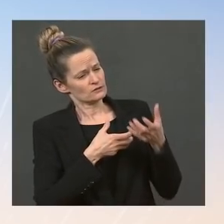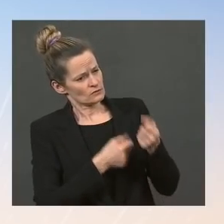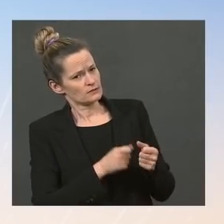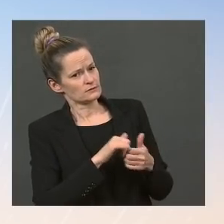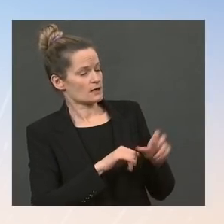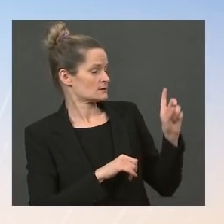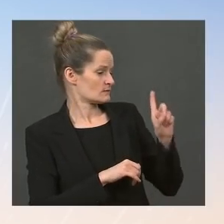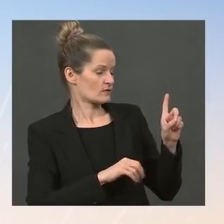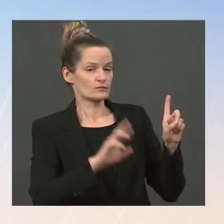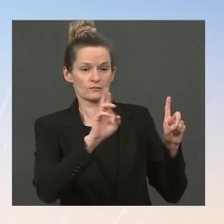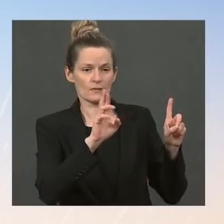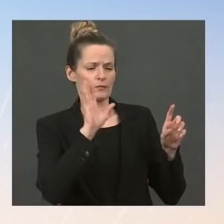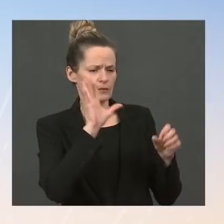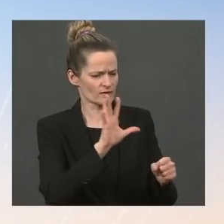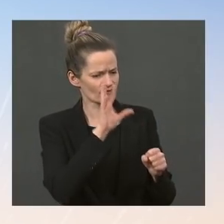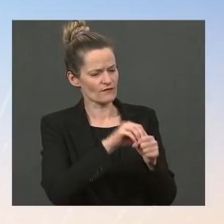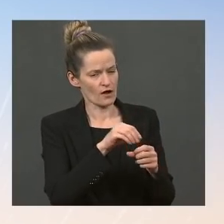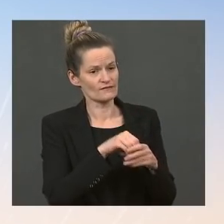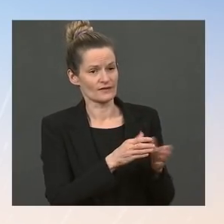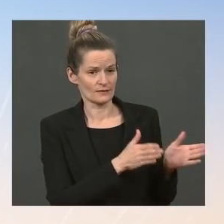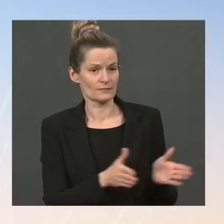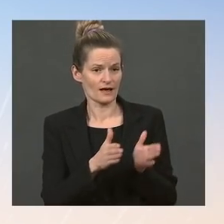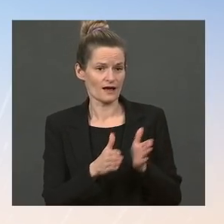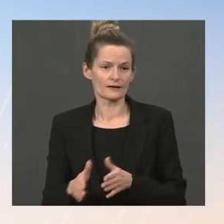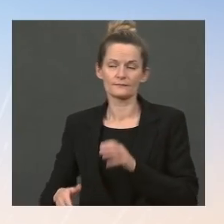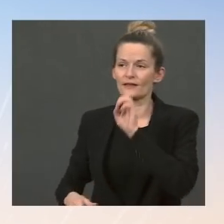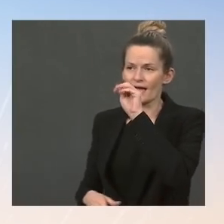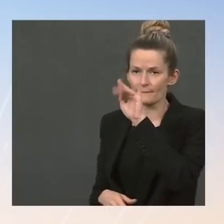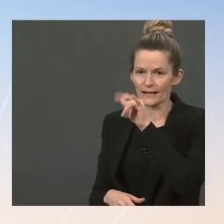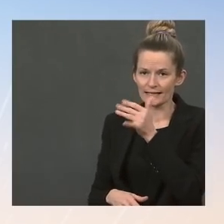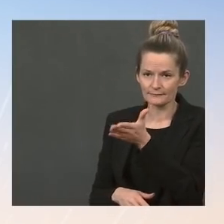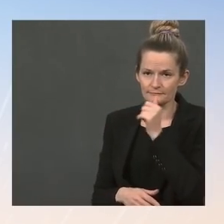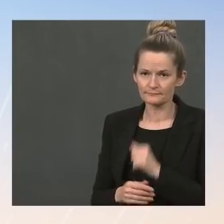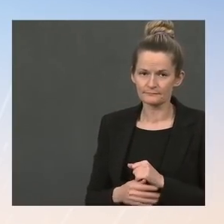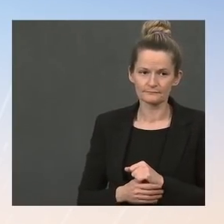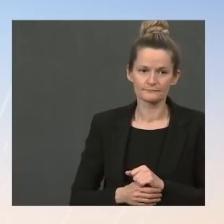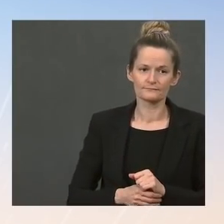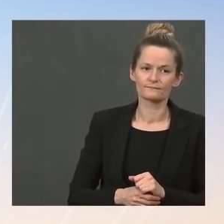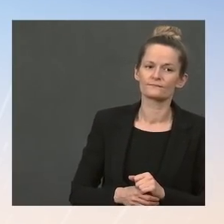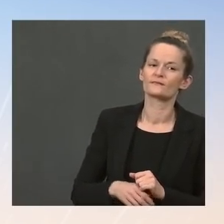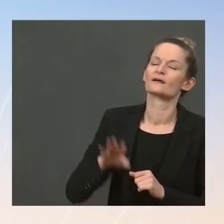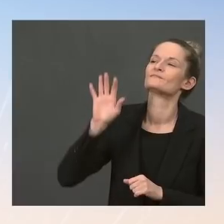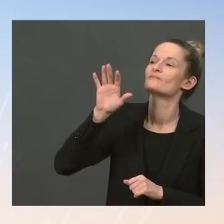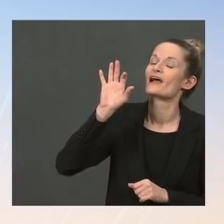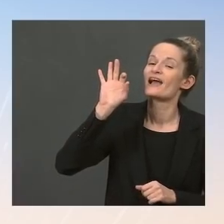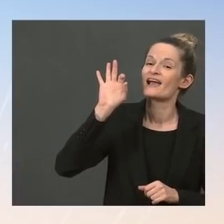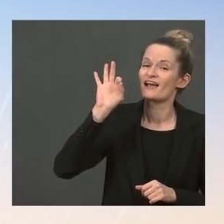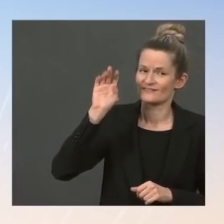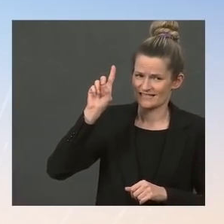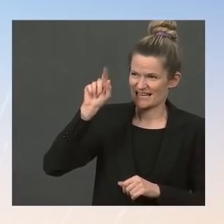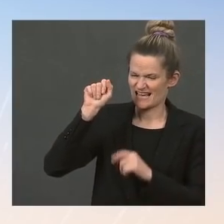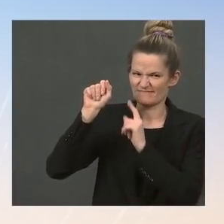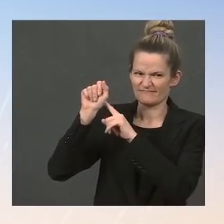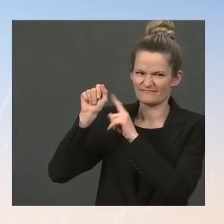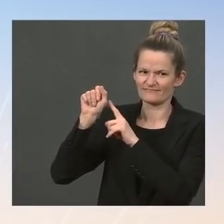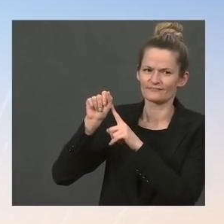Emerald, I promised you we'd go to you next. The Press: Jen, thank you. A follow-up on the FDA: You say that there was a large consensus of doctors